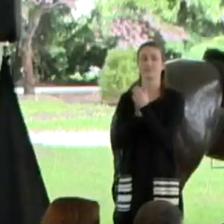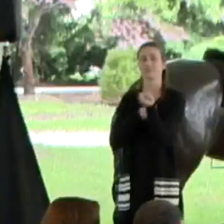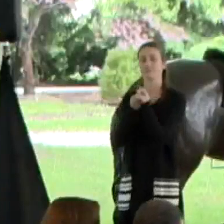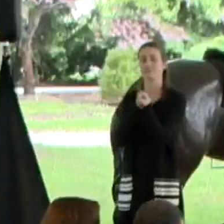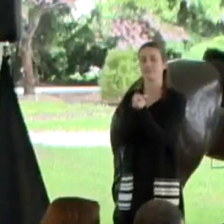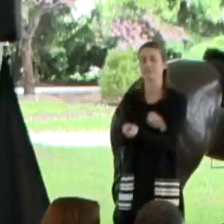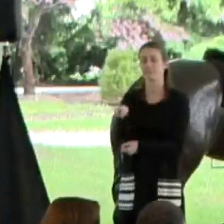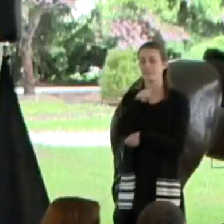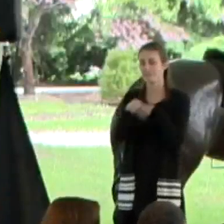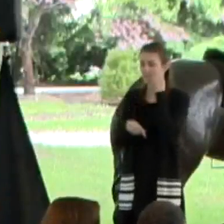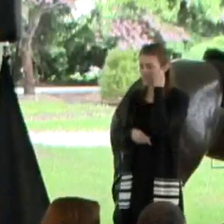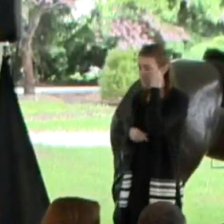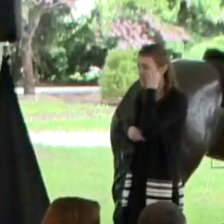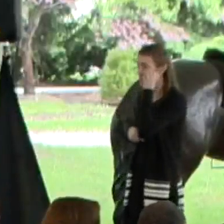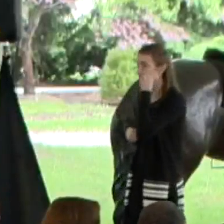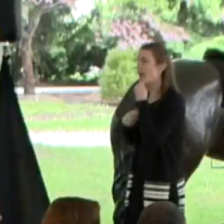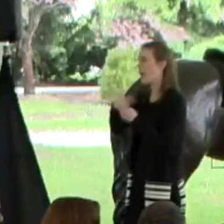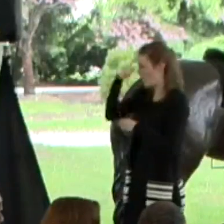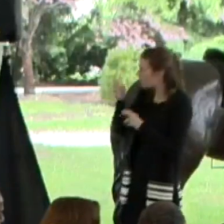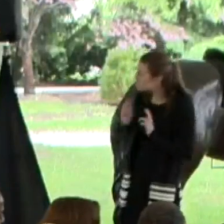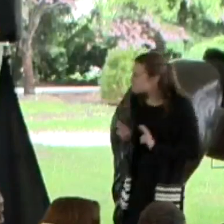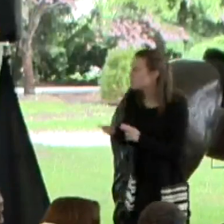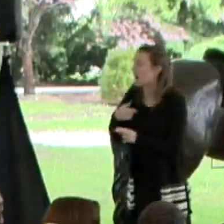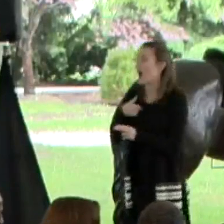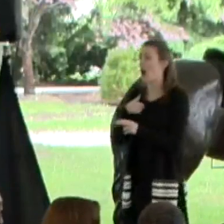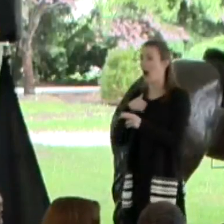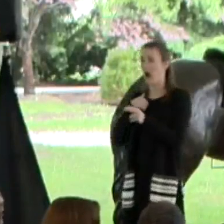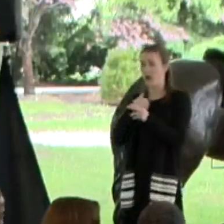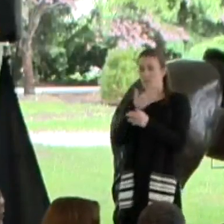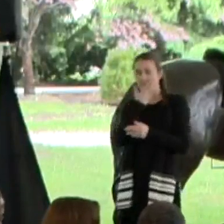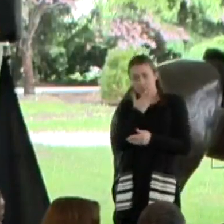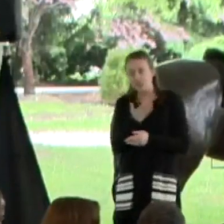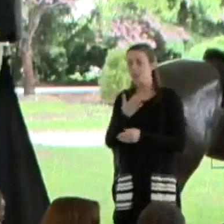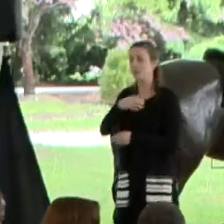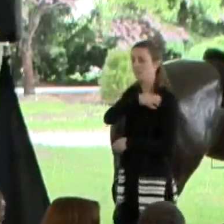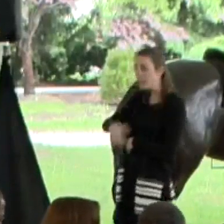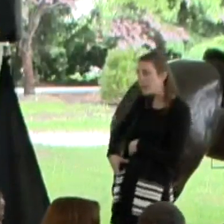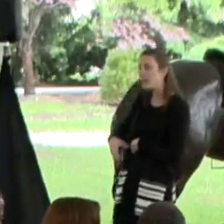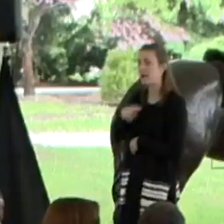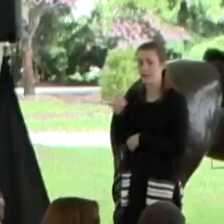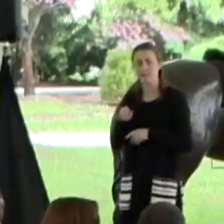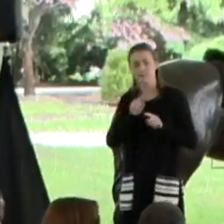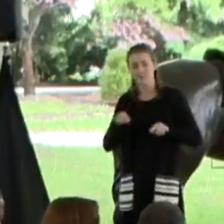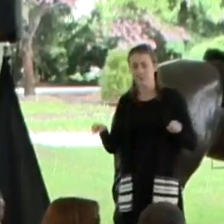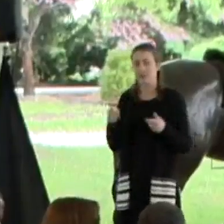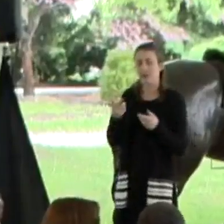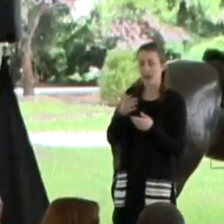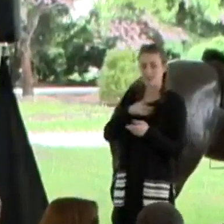EVERYBODY IS BECOMING A DELEGATE IS TO FLAW DEMOCRACY.